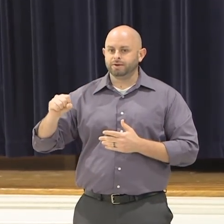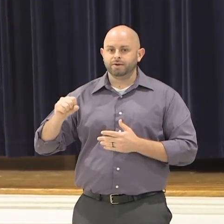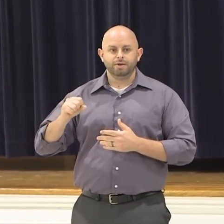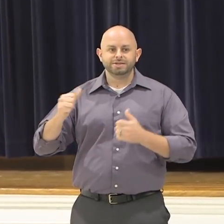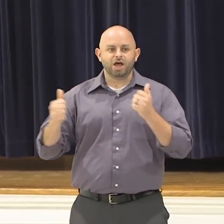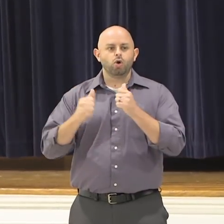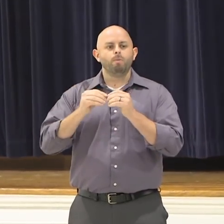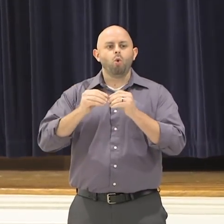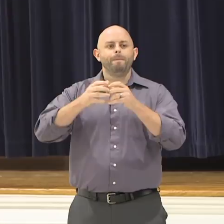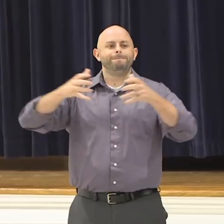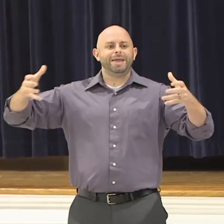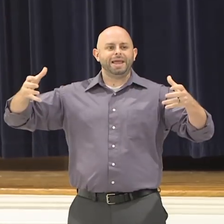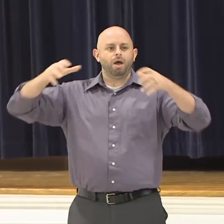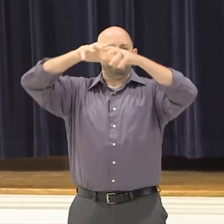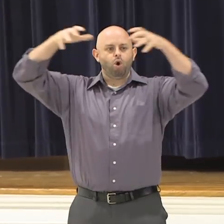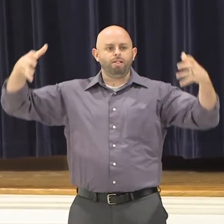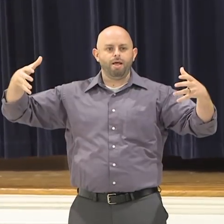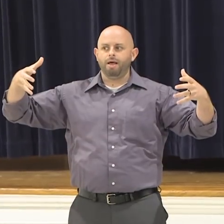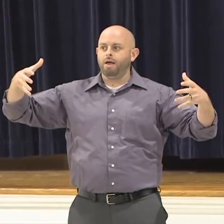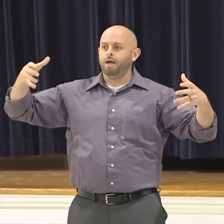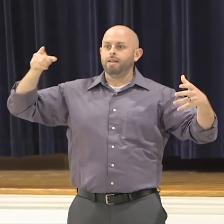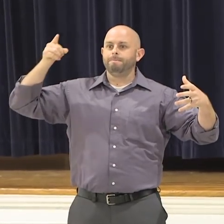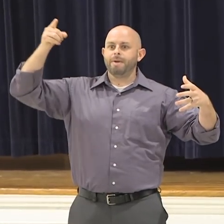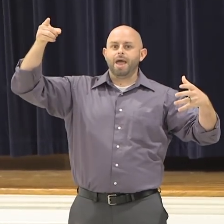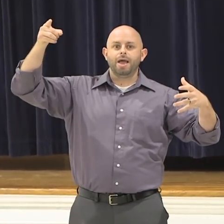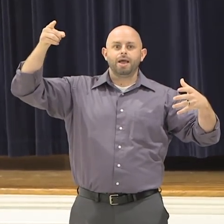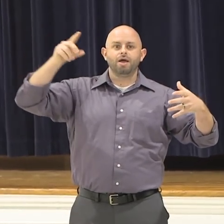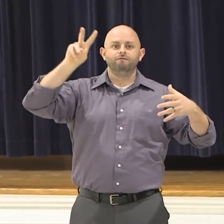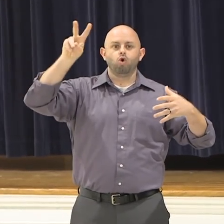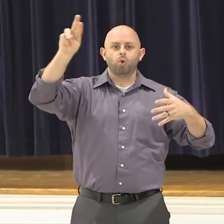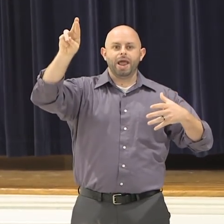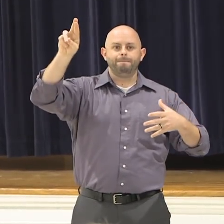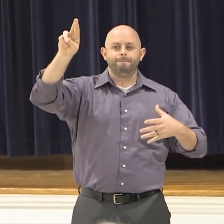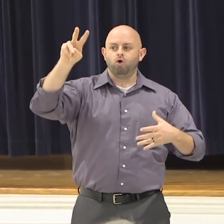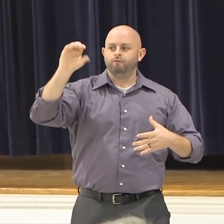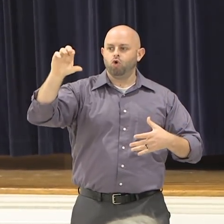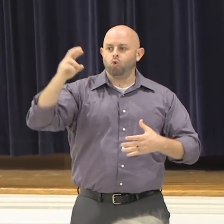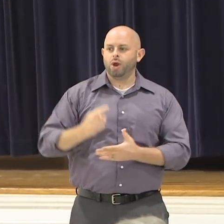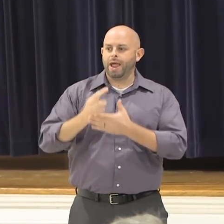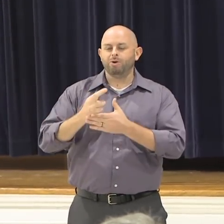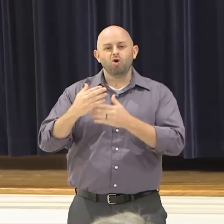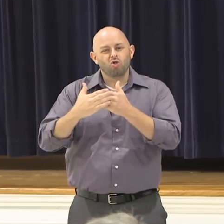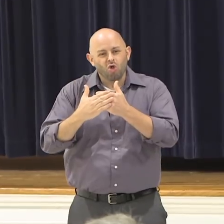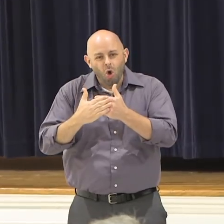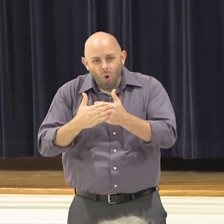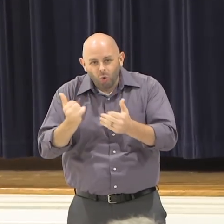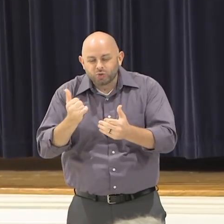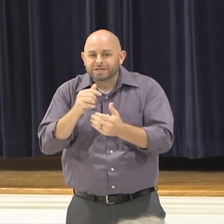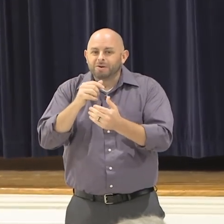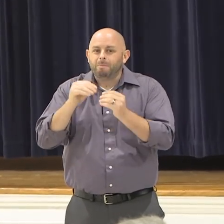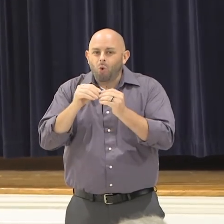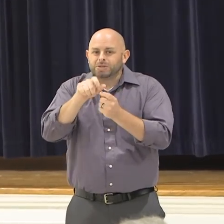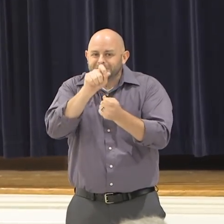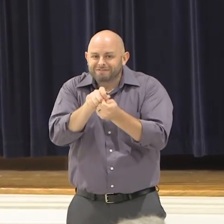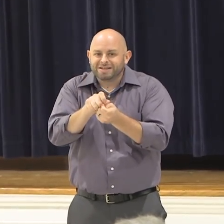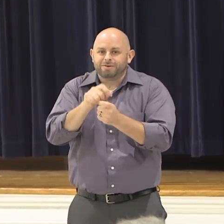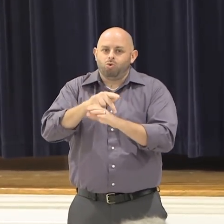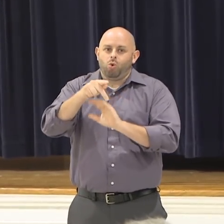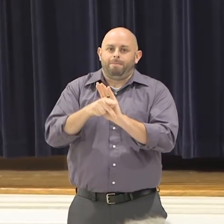bigger umbrella up close close there's a there's a particular program focus that